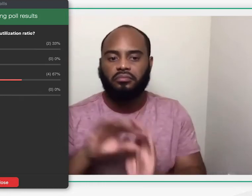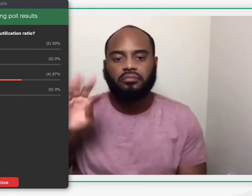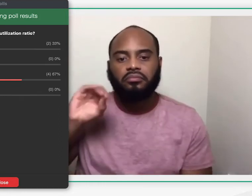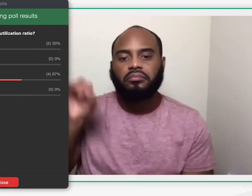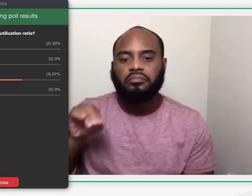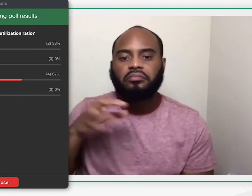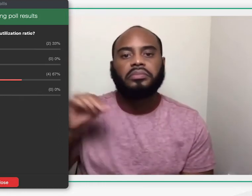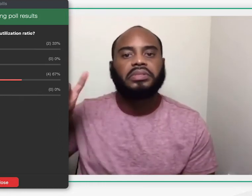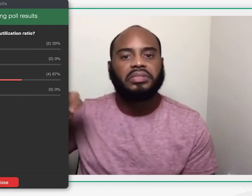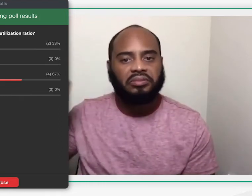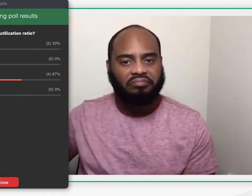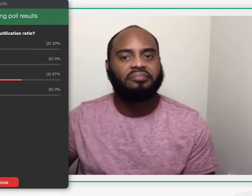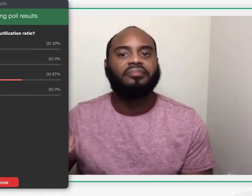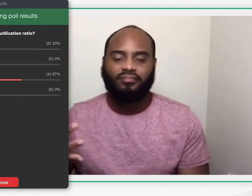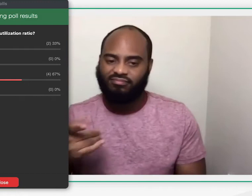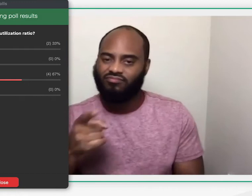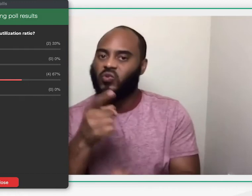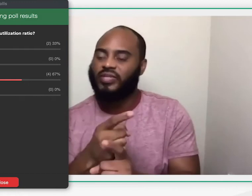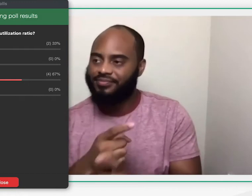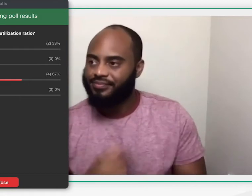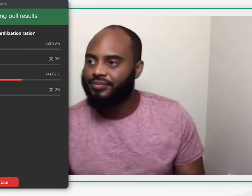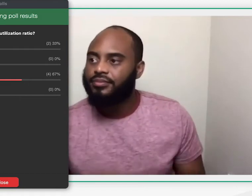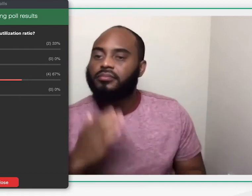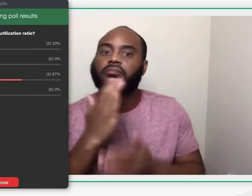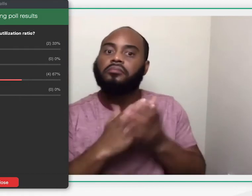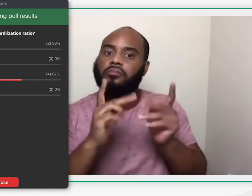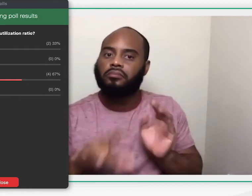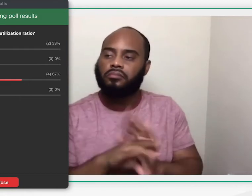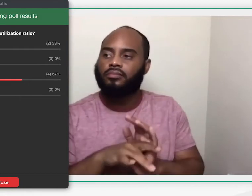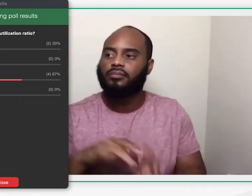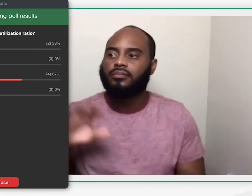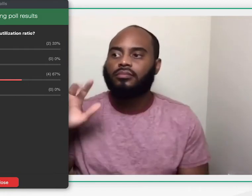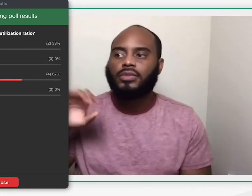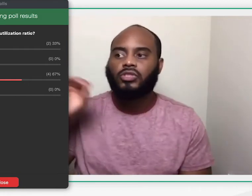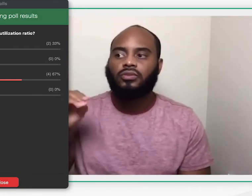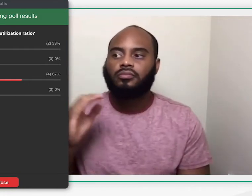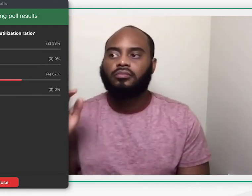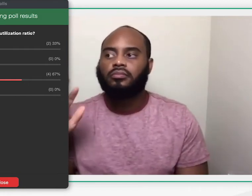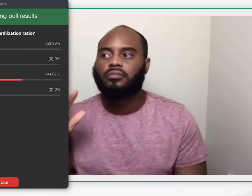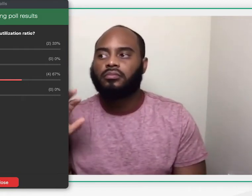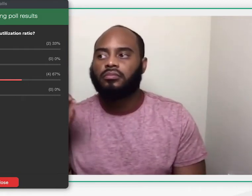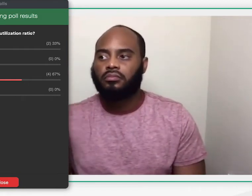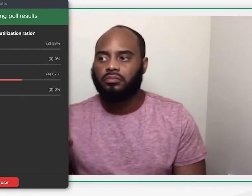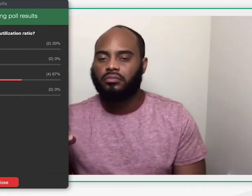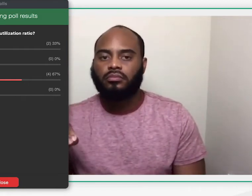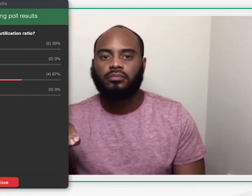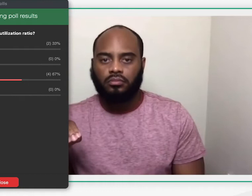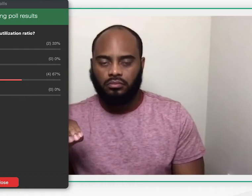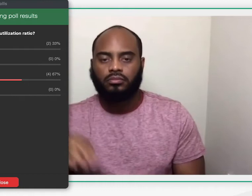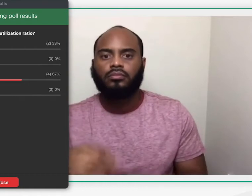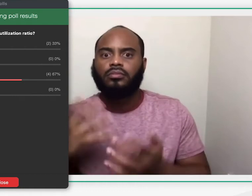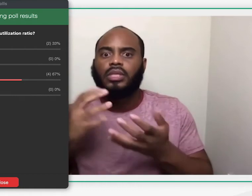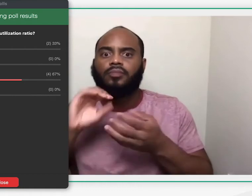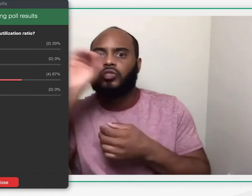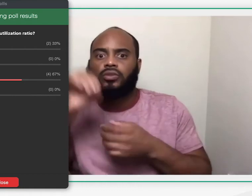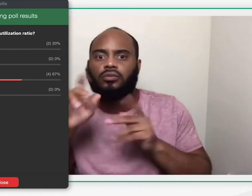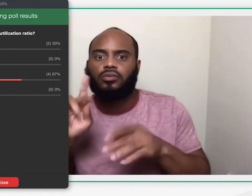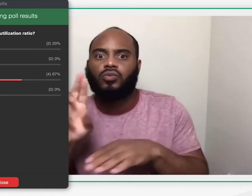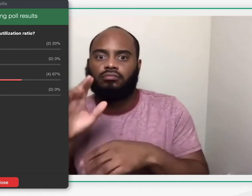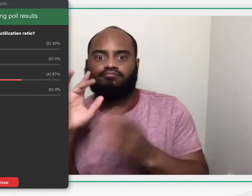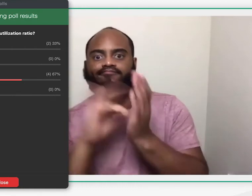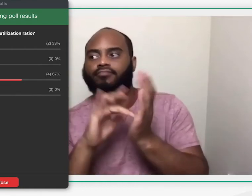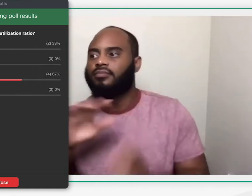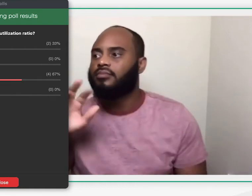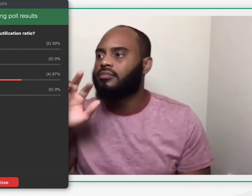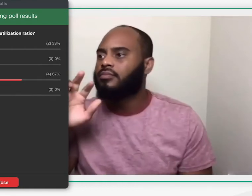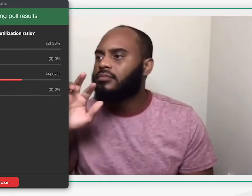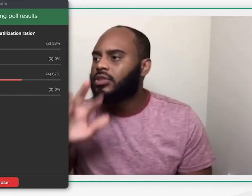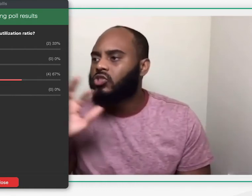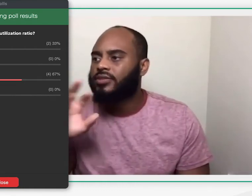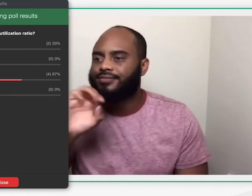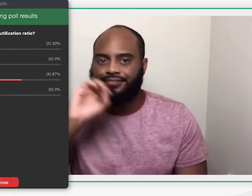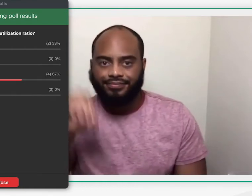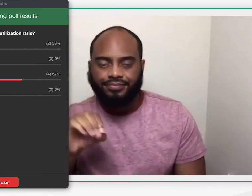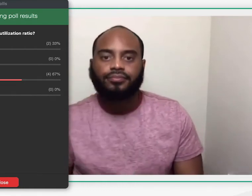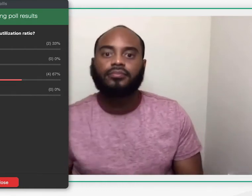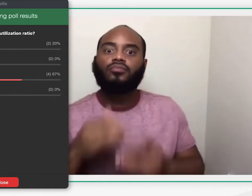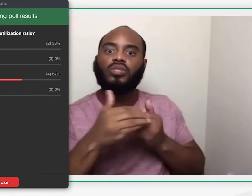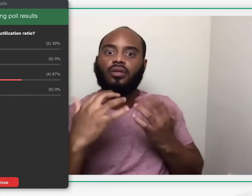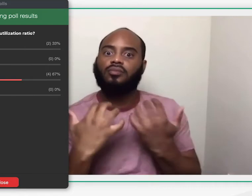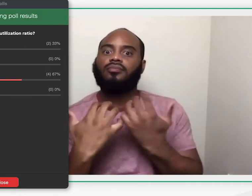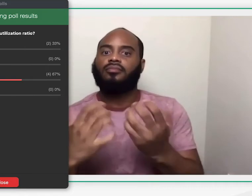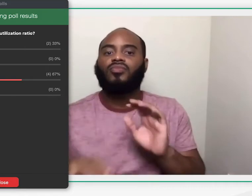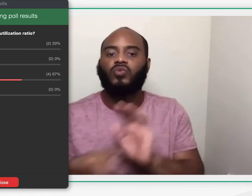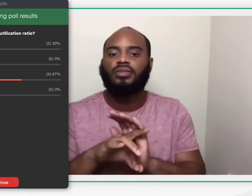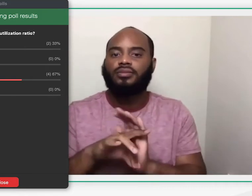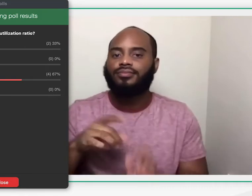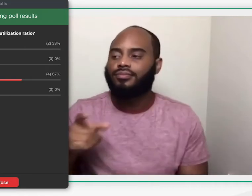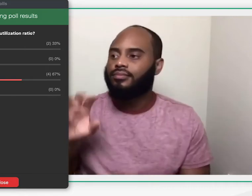No one selected 40%. Everyone went to less than 30%. Good, good. And we see 33% of folks here selected between 25% and 35%.